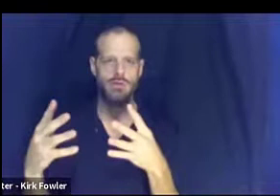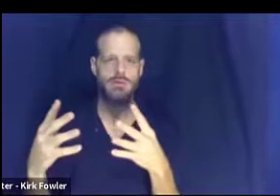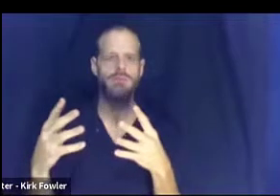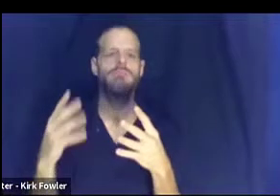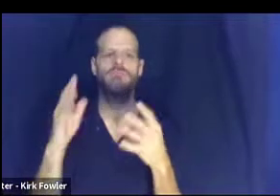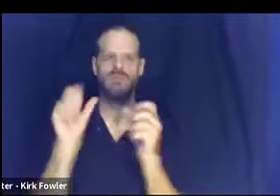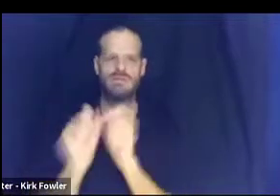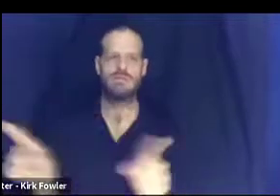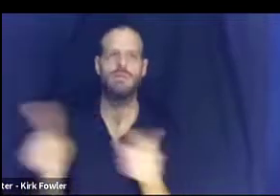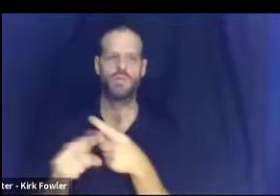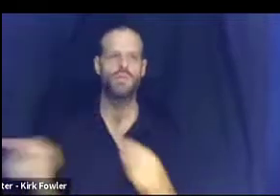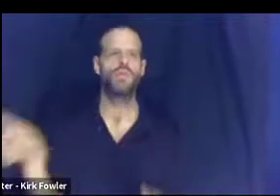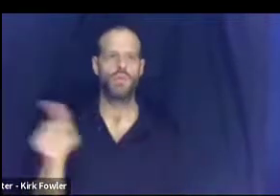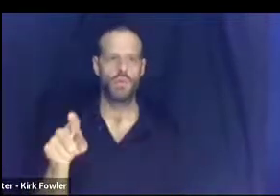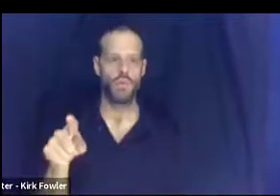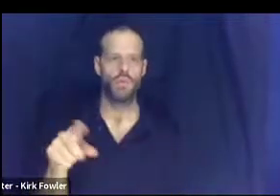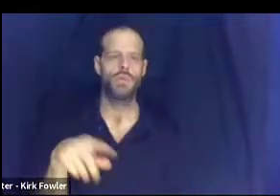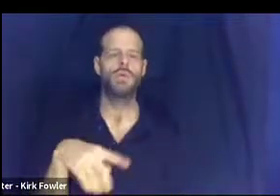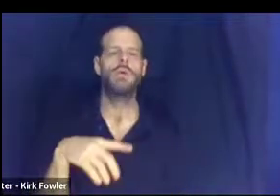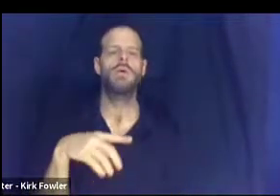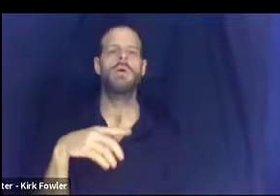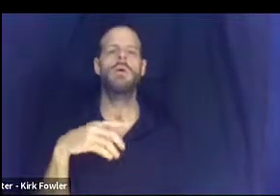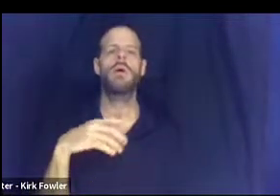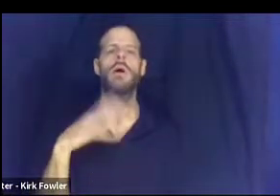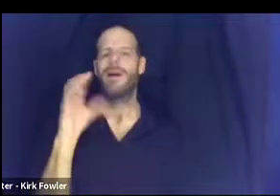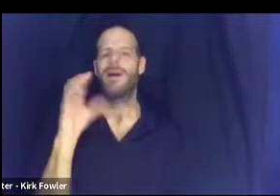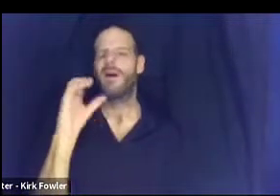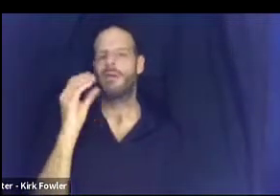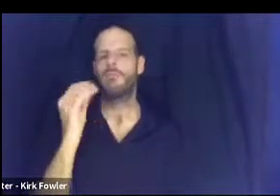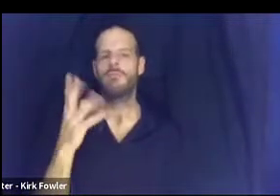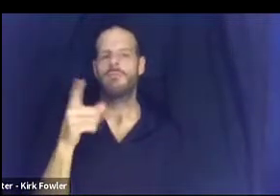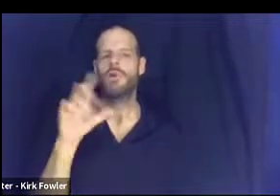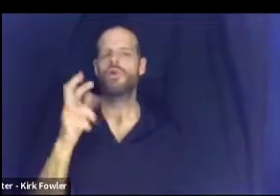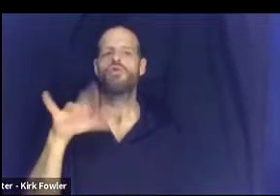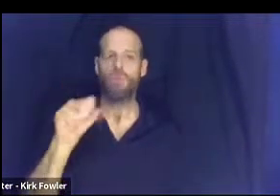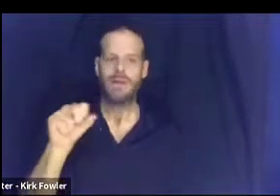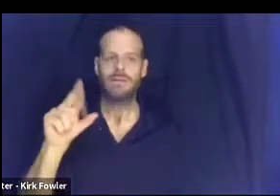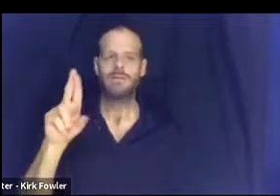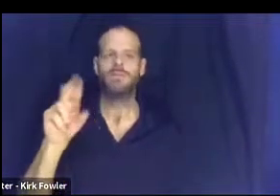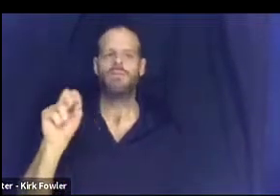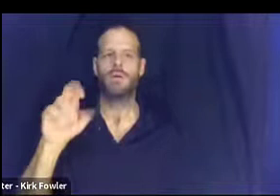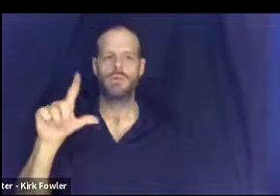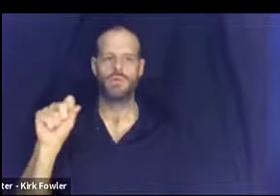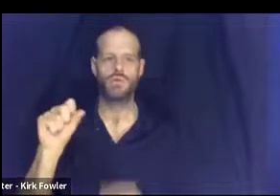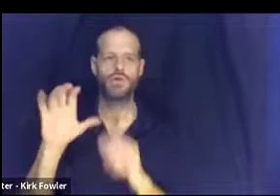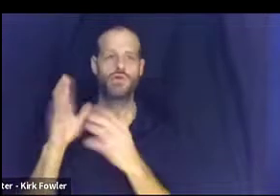Okay. And just let them know Chris Russell's chart there. All right, Kirk, you ready to switch, please?